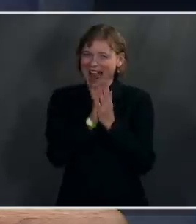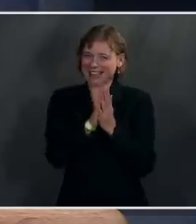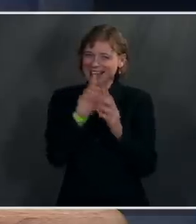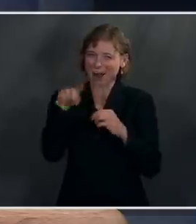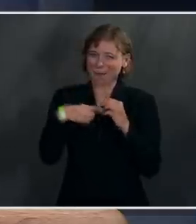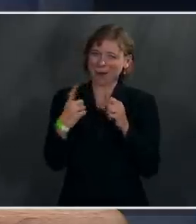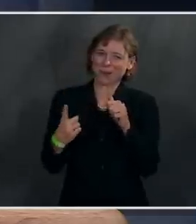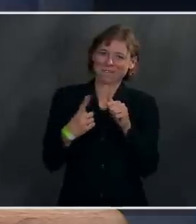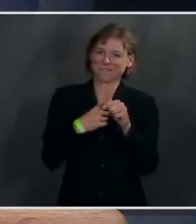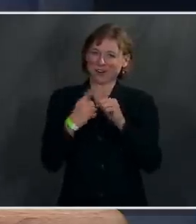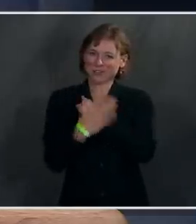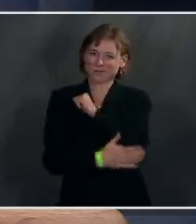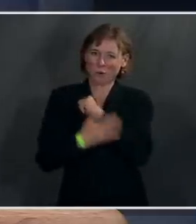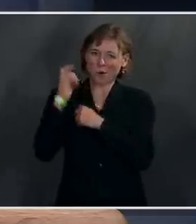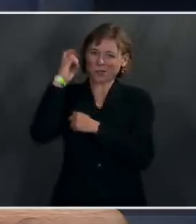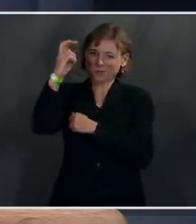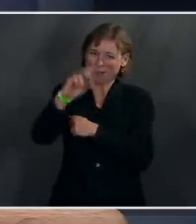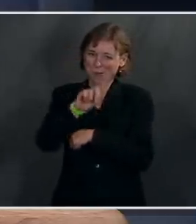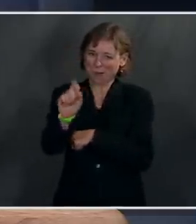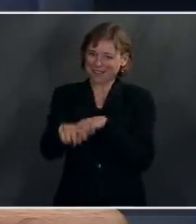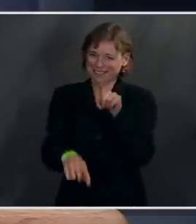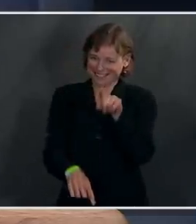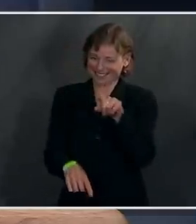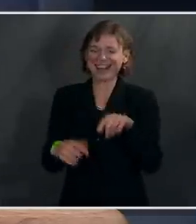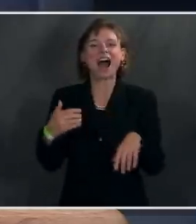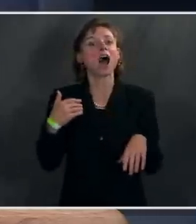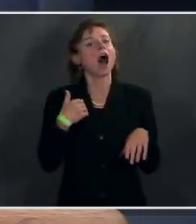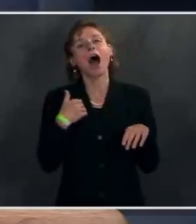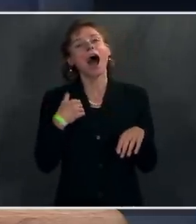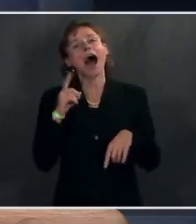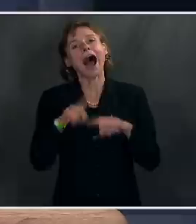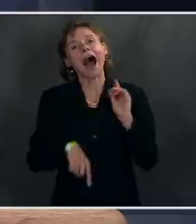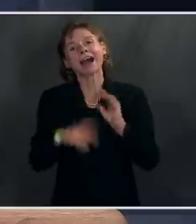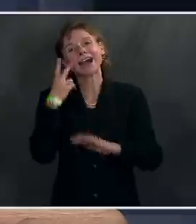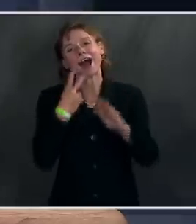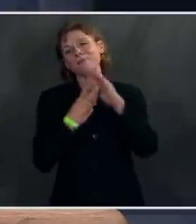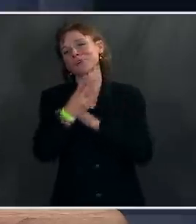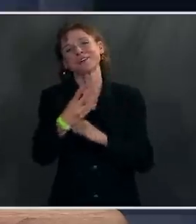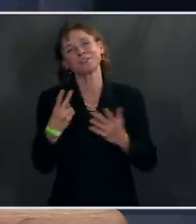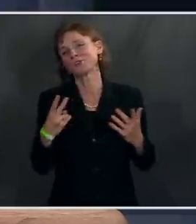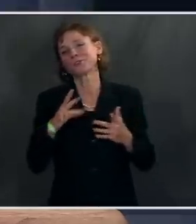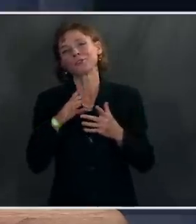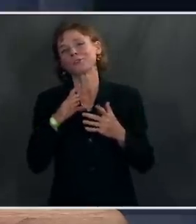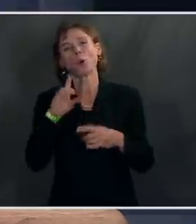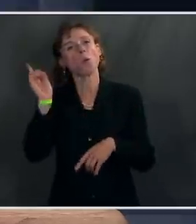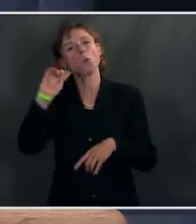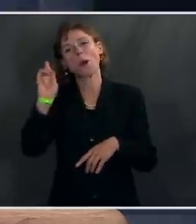I don't have anything to preview for you in terms of which -- where the president will travel on his first foreign trip.